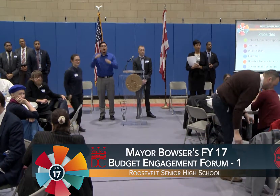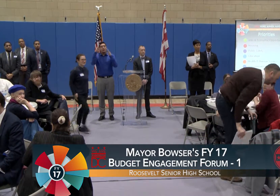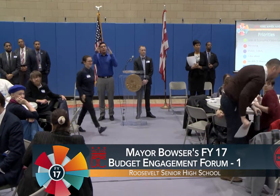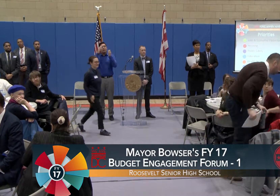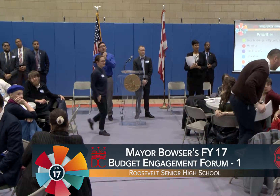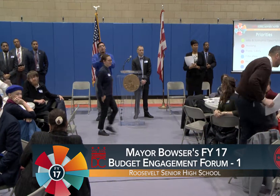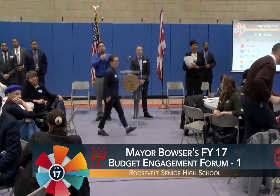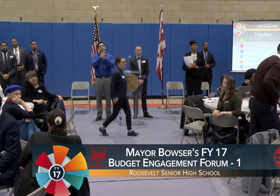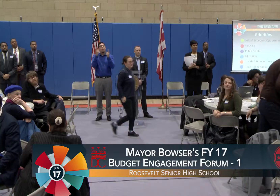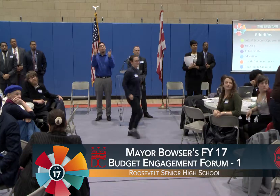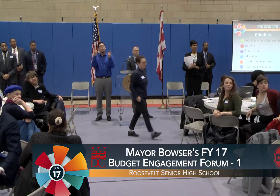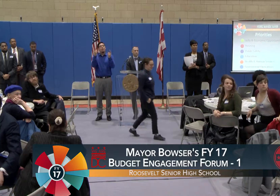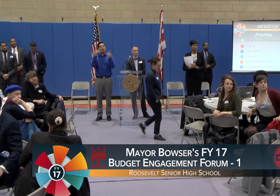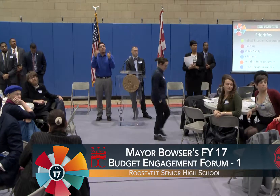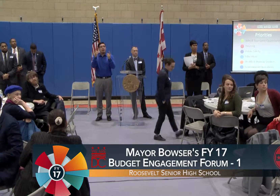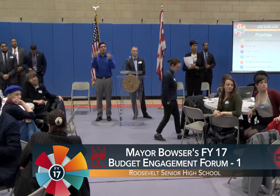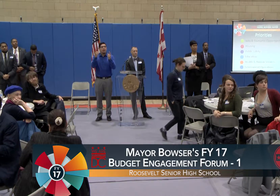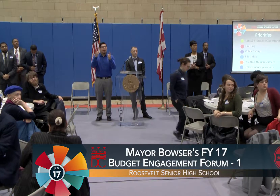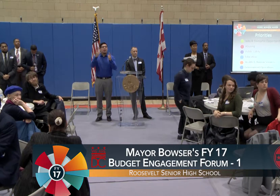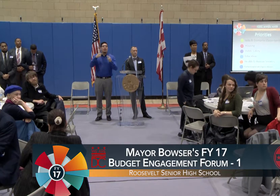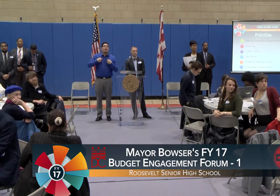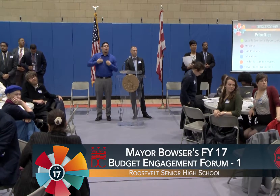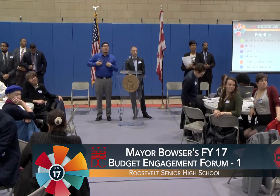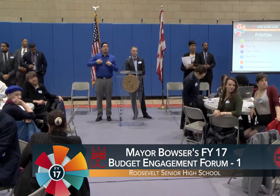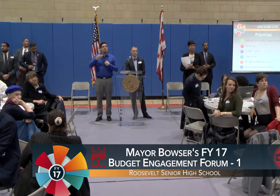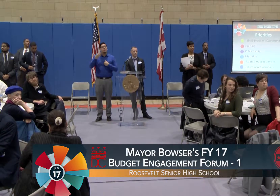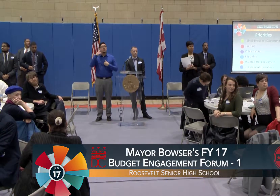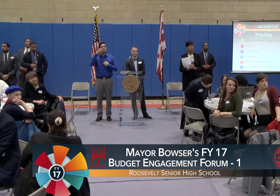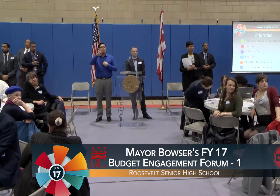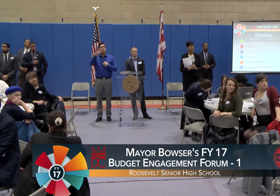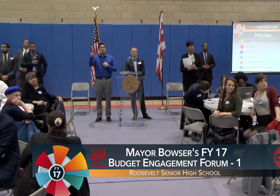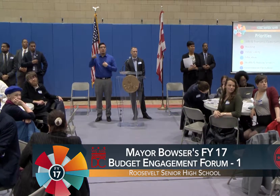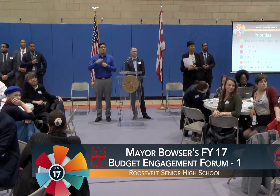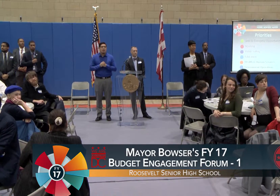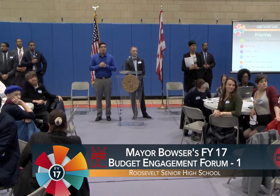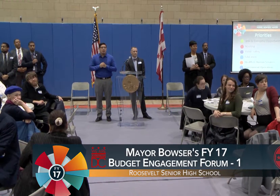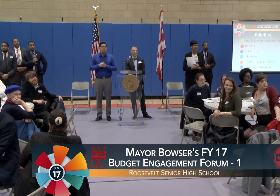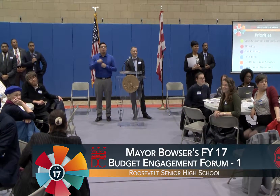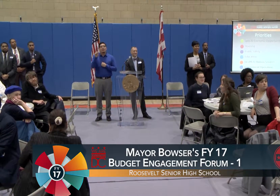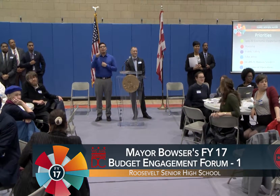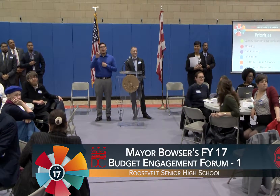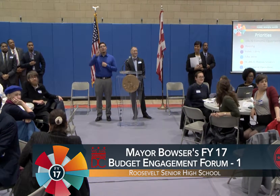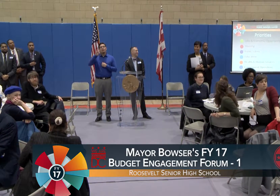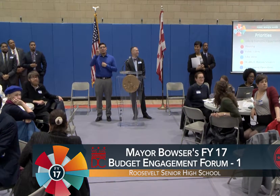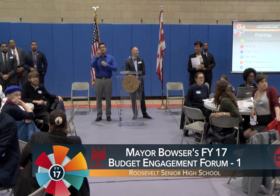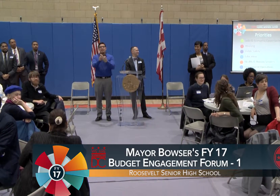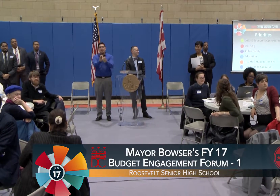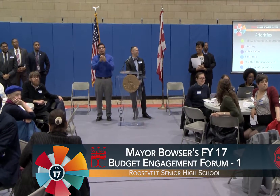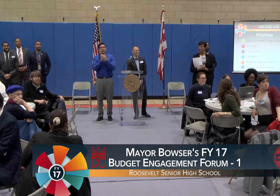SO MY NAME IS FREDDY FROM WARD 1. AND, YES, WE DID HAVE TO FIGHT TO AGREE ON THIS BUDGET.